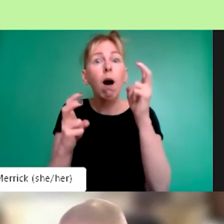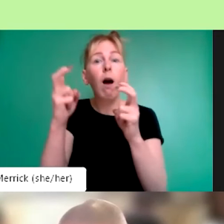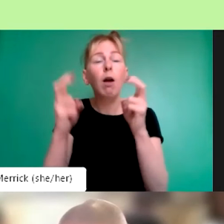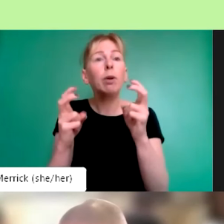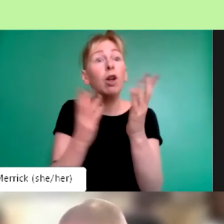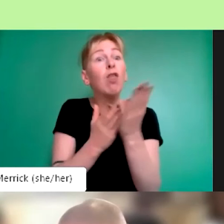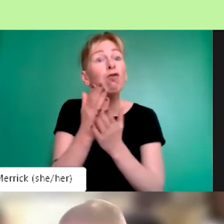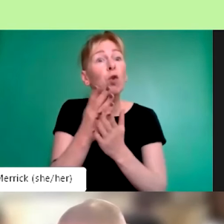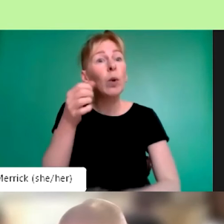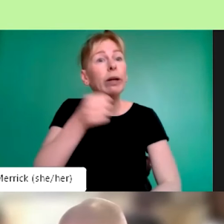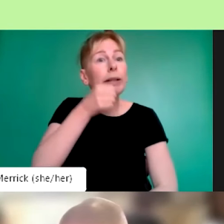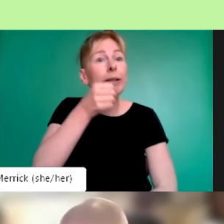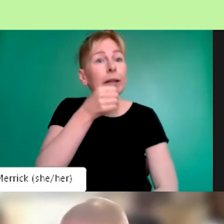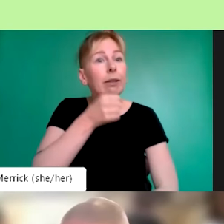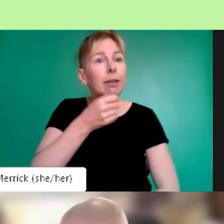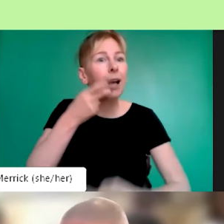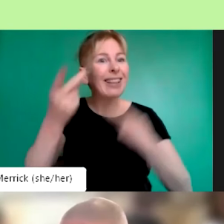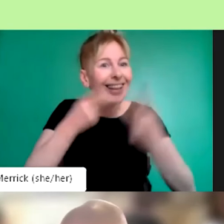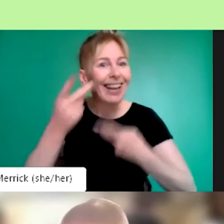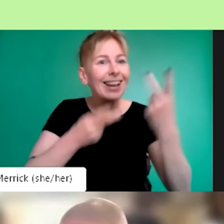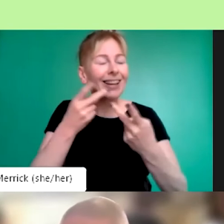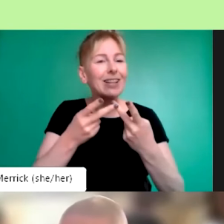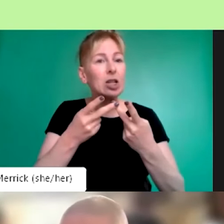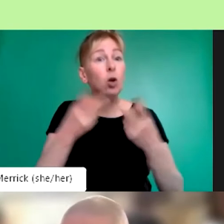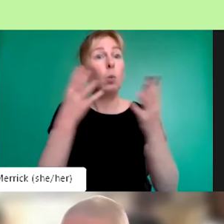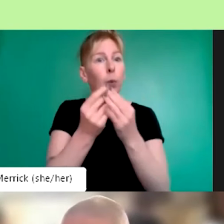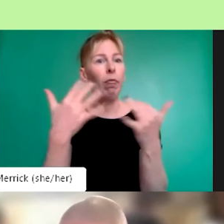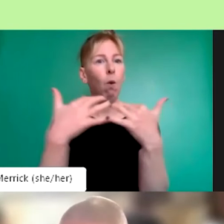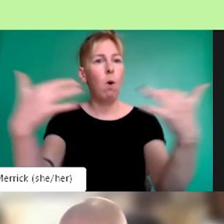And the audience act as the jury, and they will actually have legal power to decide who